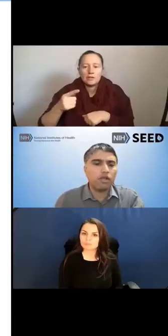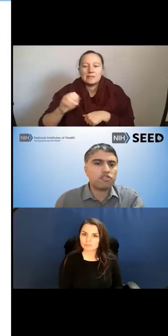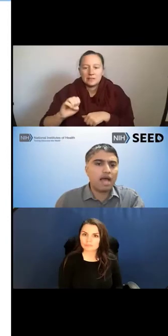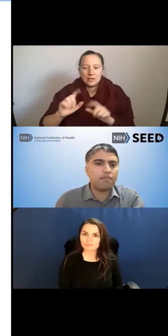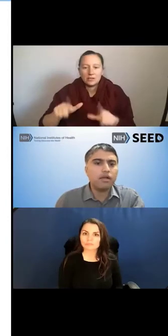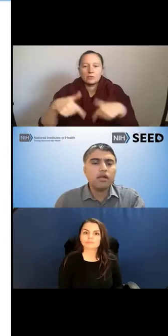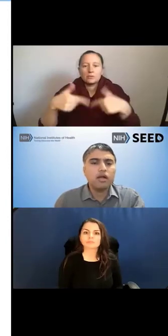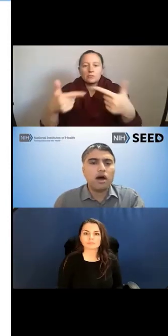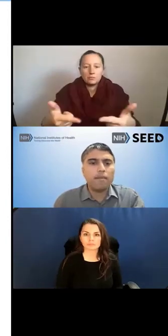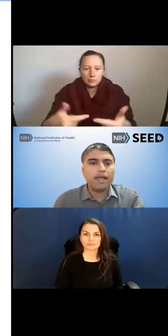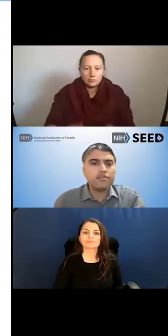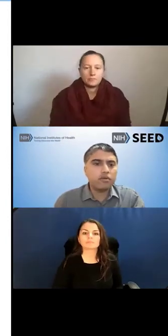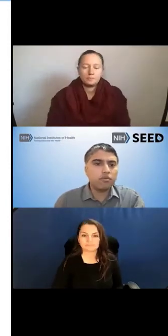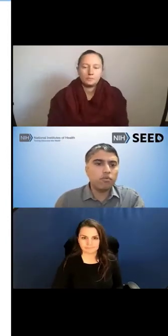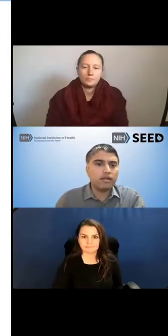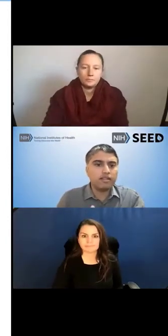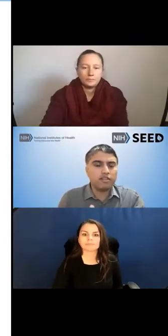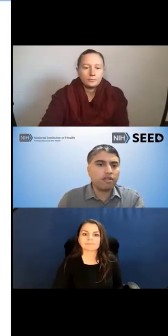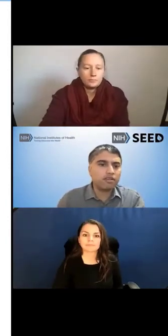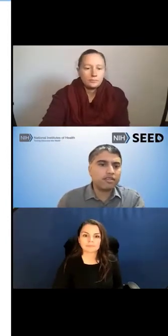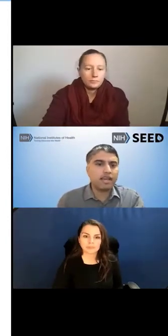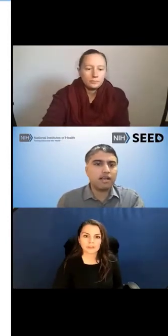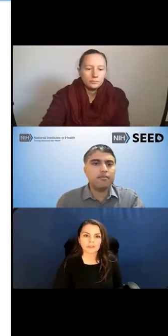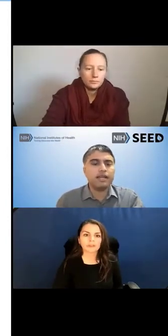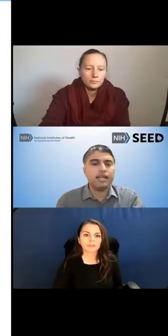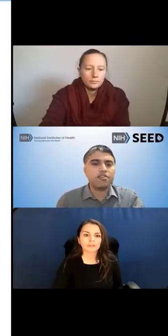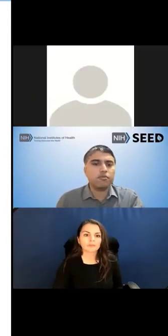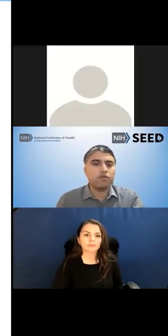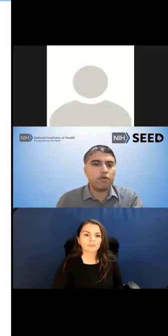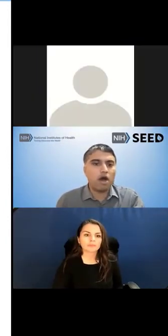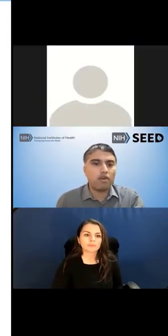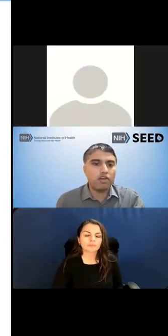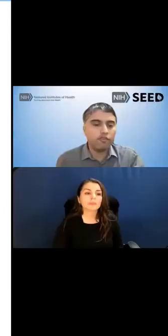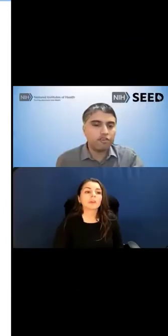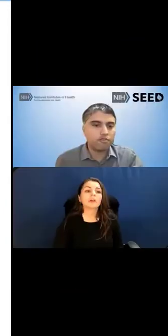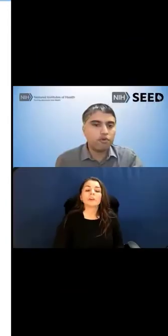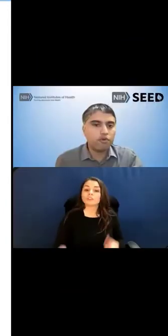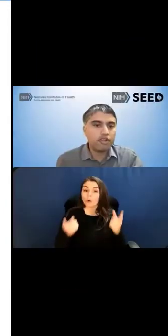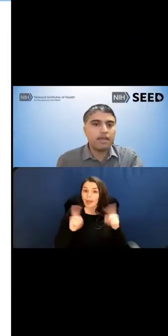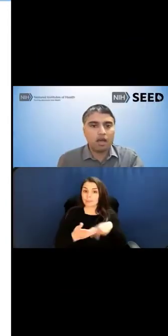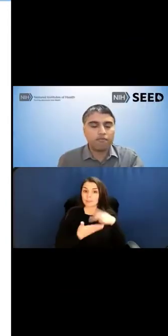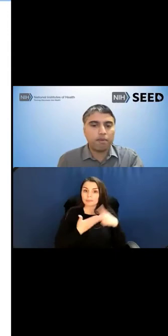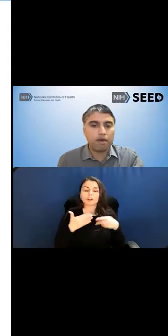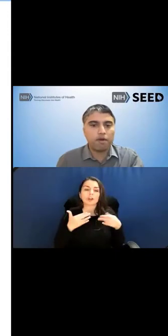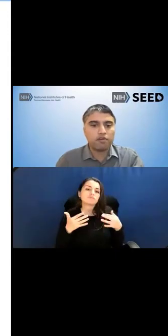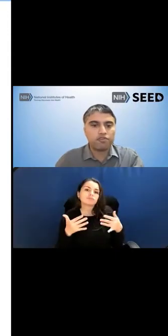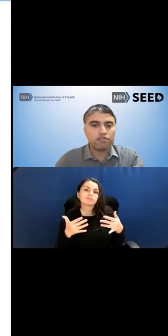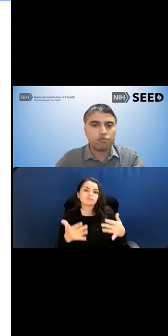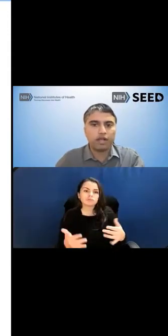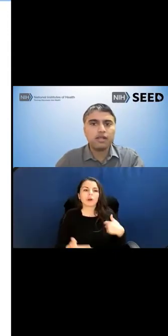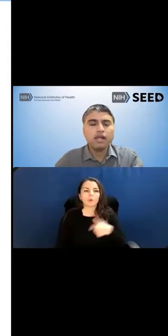we also have a mechanism where these projects can come and get support from our innovative support team and from our partners, as well.